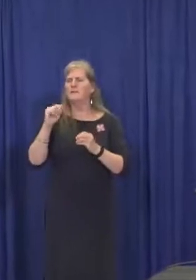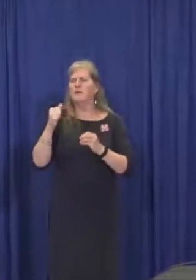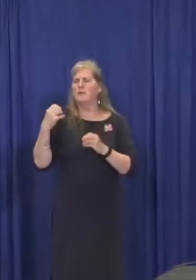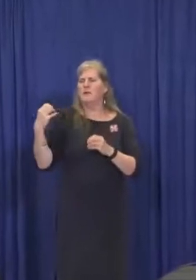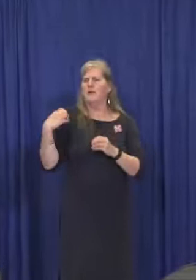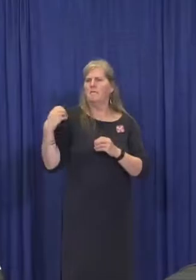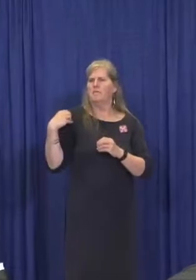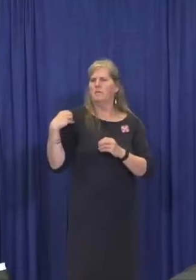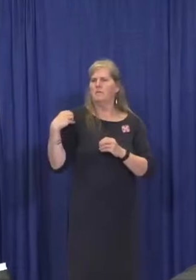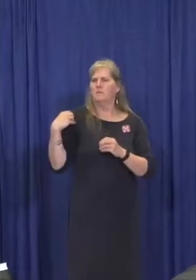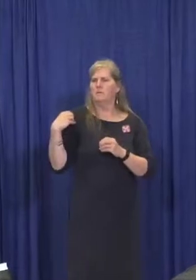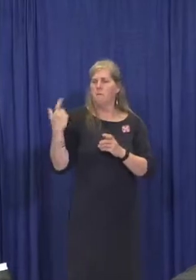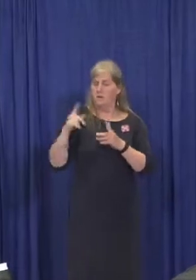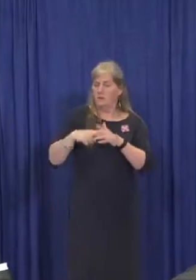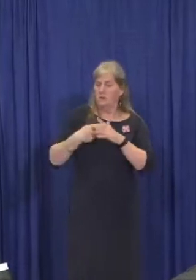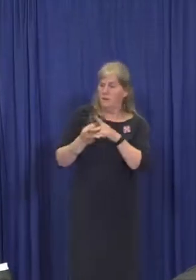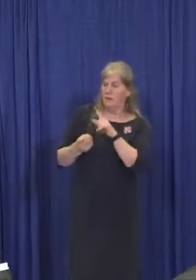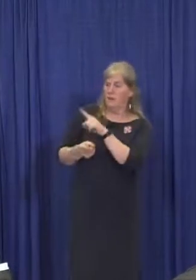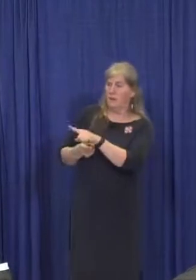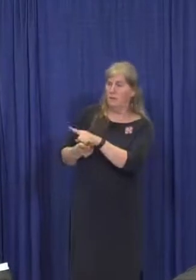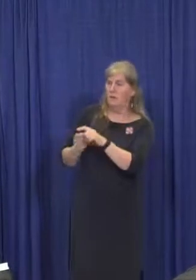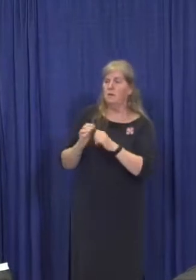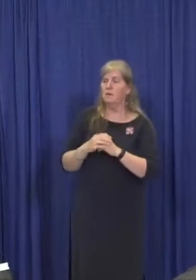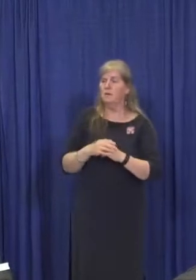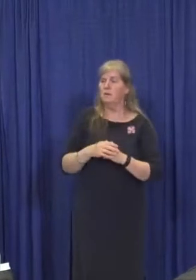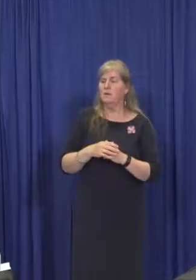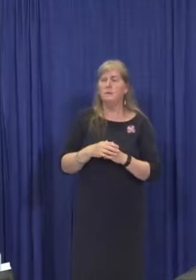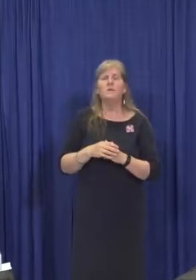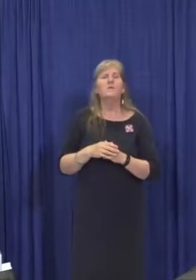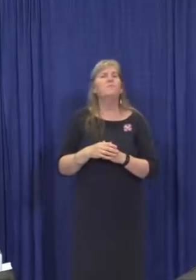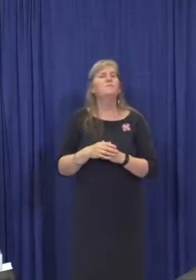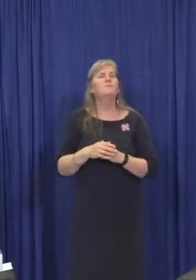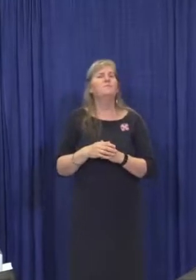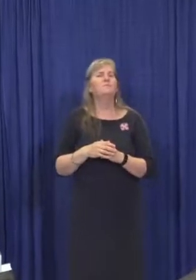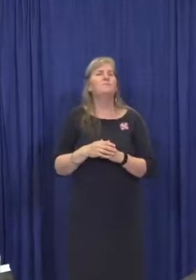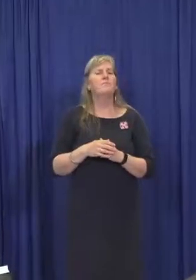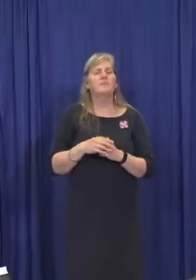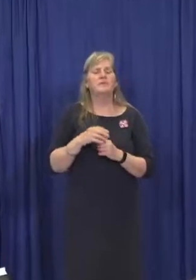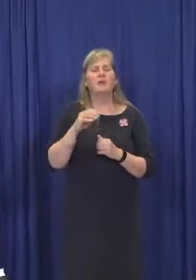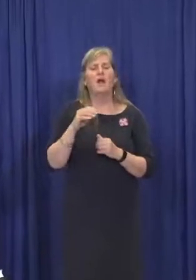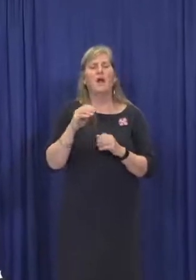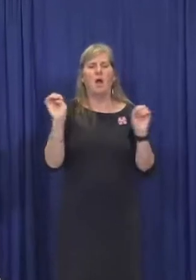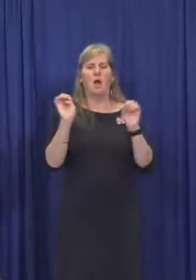and win that will start. We talked with our ECC